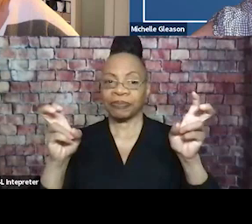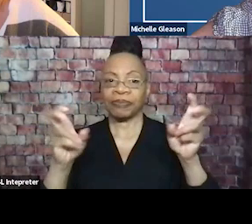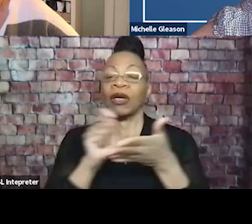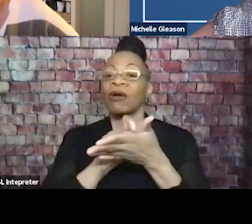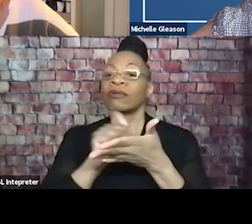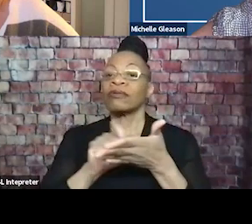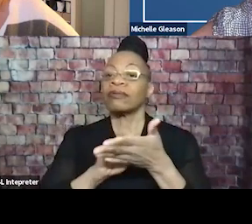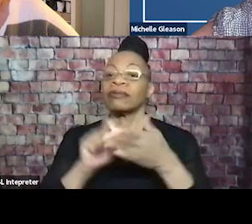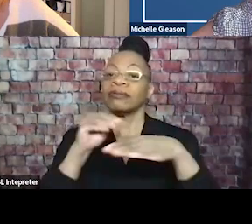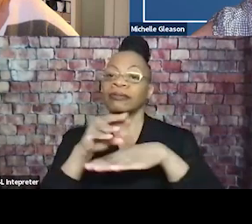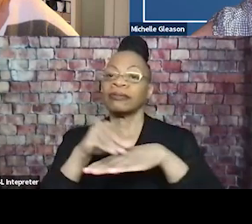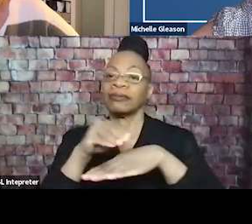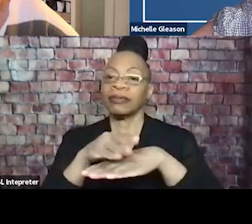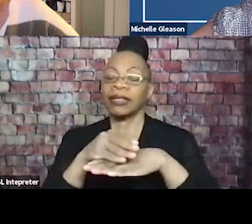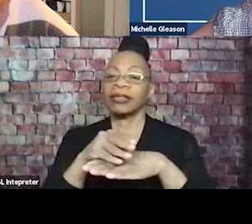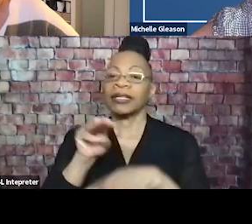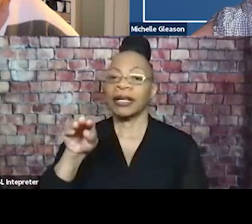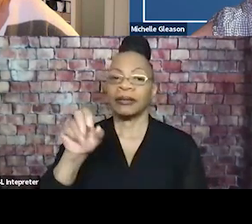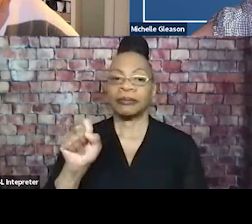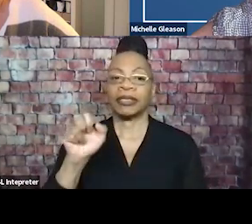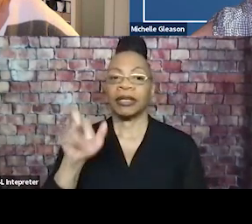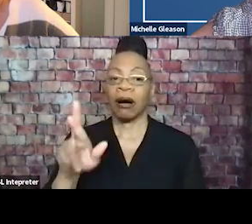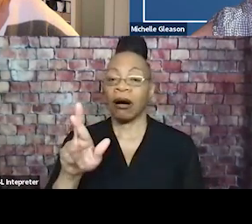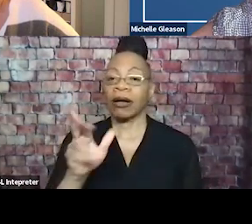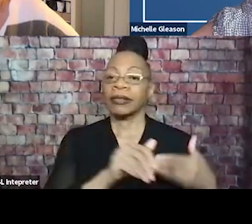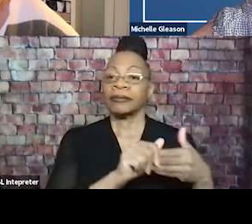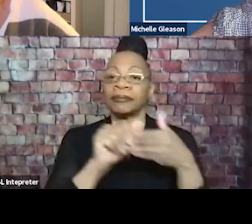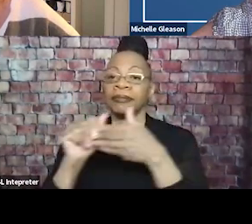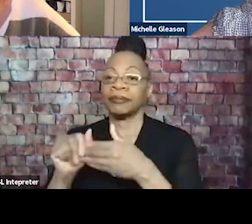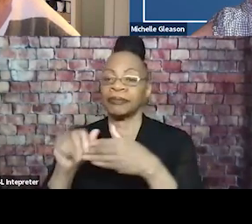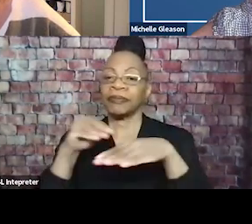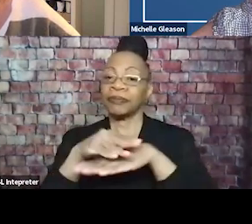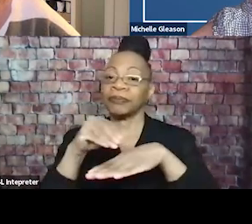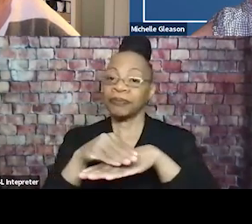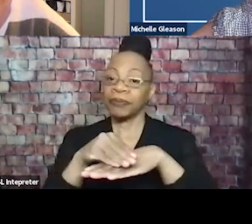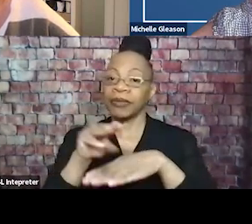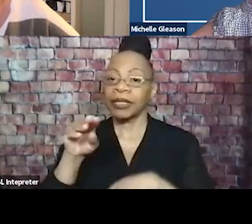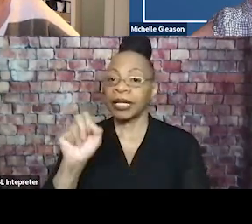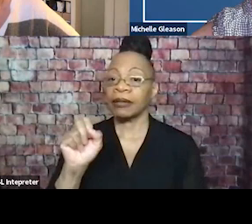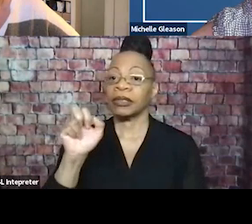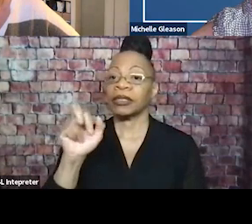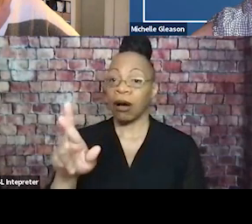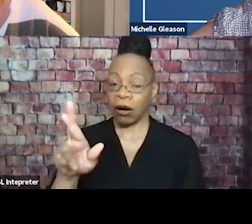This webinar will guide you through writing effective medical summary reports or MSRs for short.